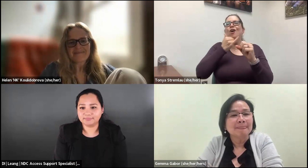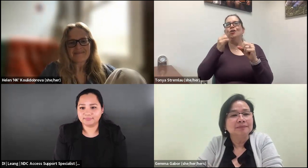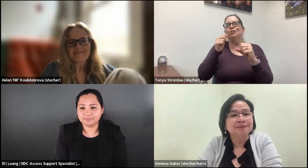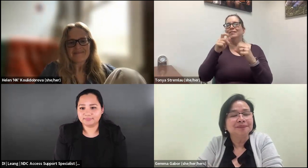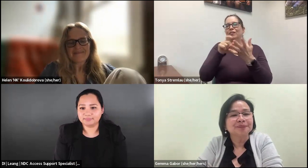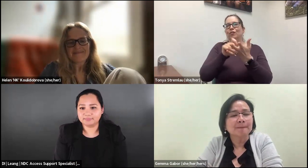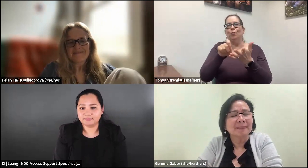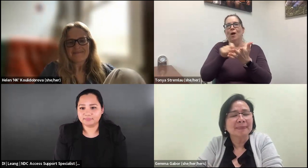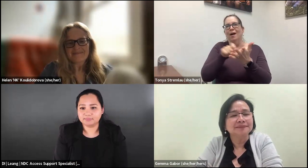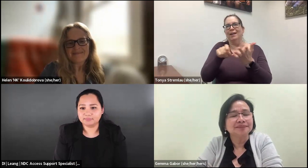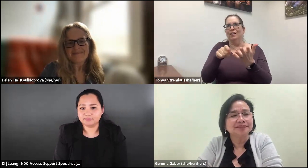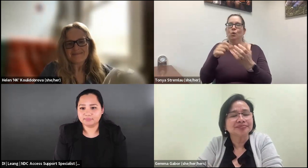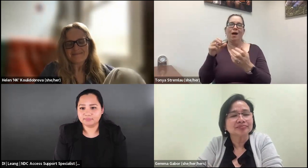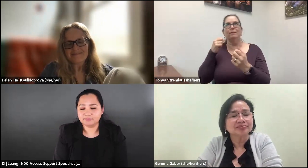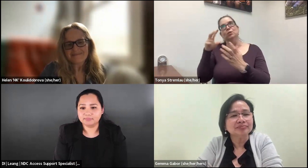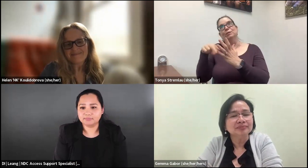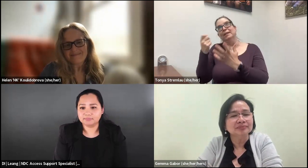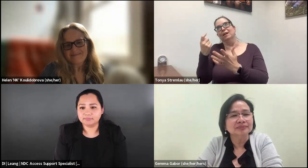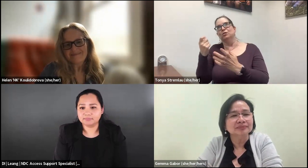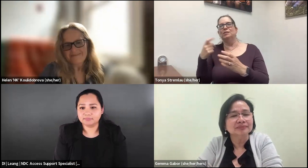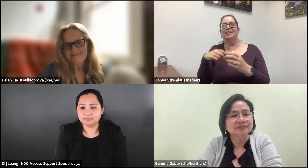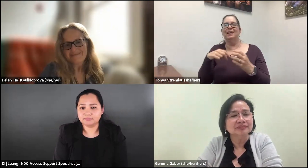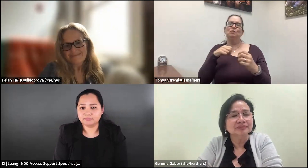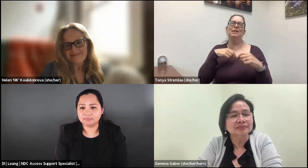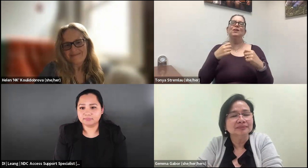When students make errors with their writing,